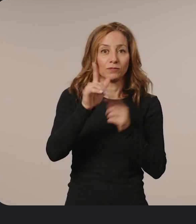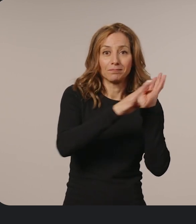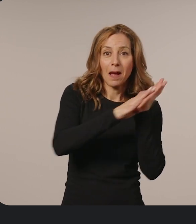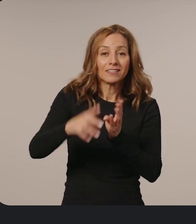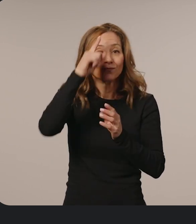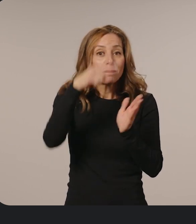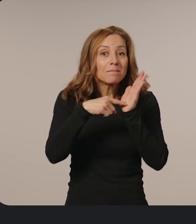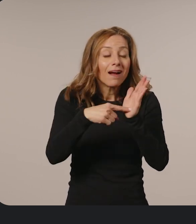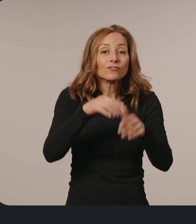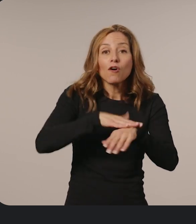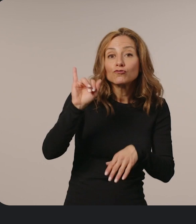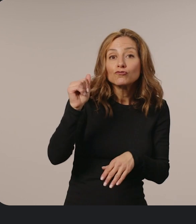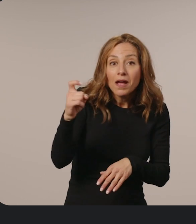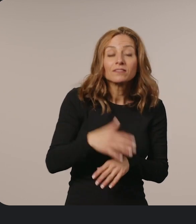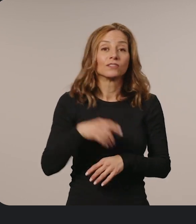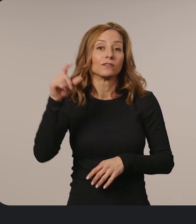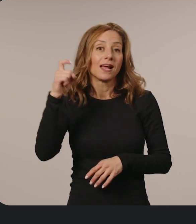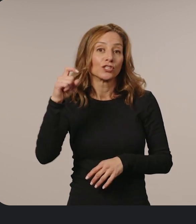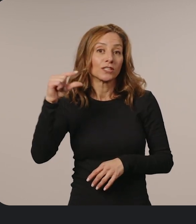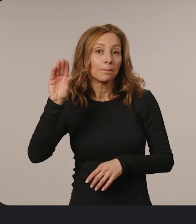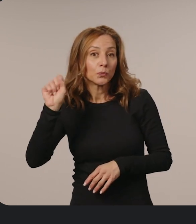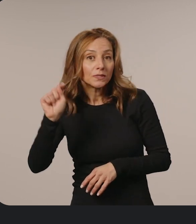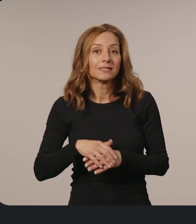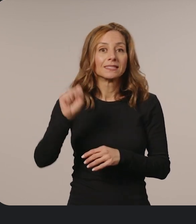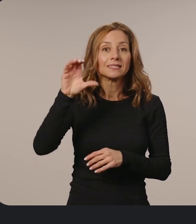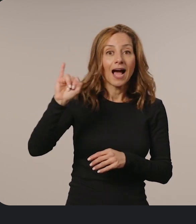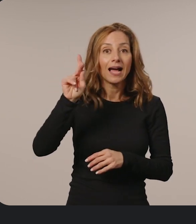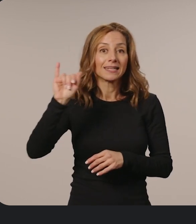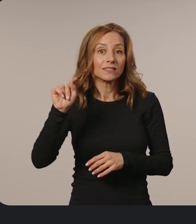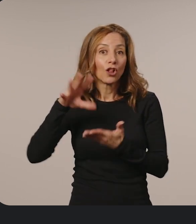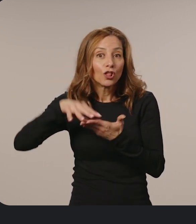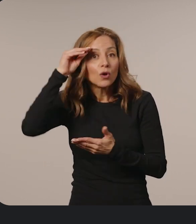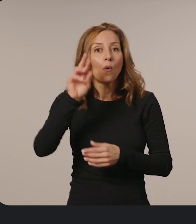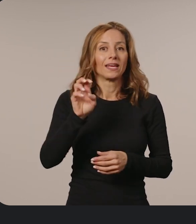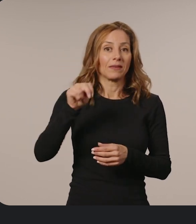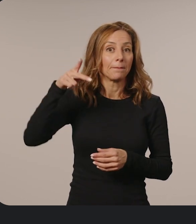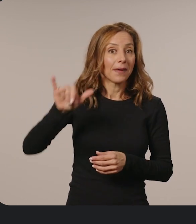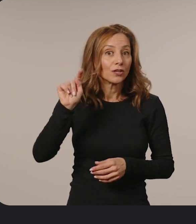pipelines for models on Jax, XGBoost, scikit-learn, and even PyTorch.